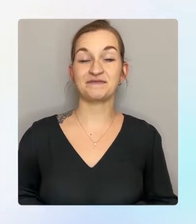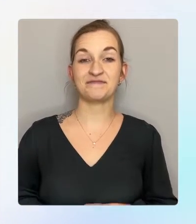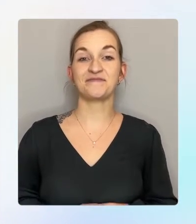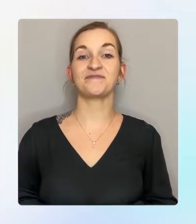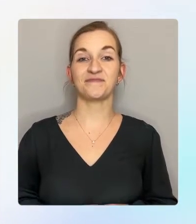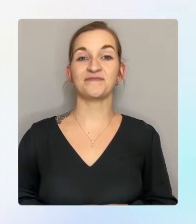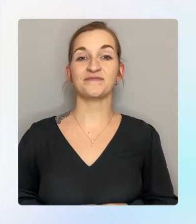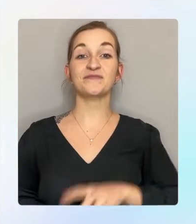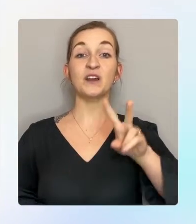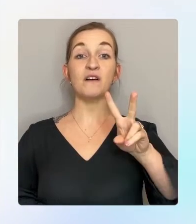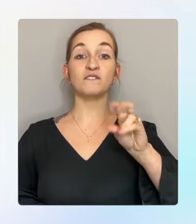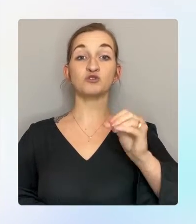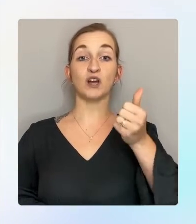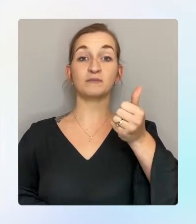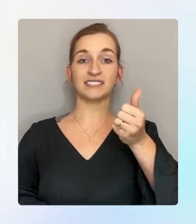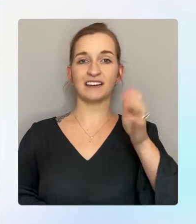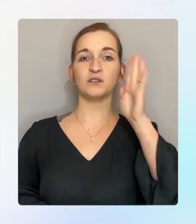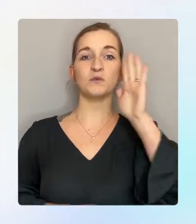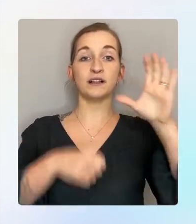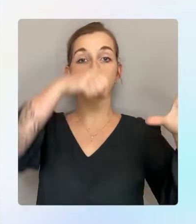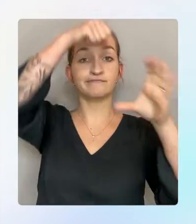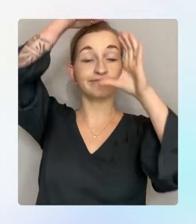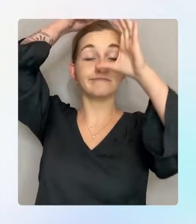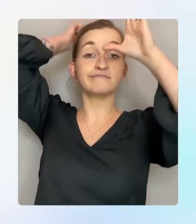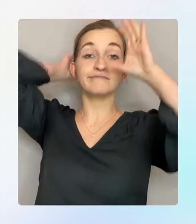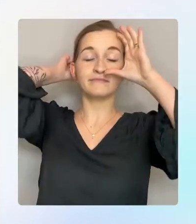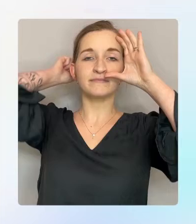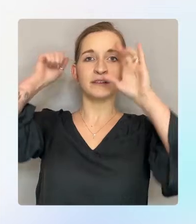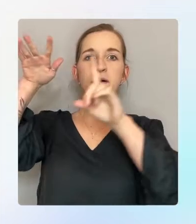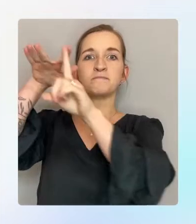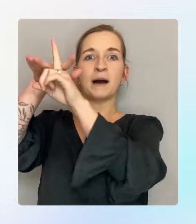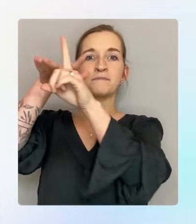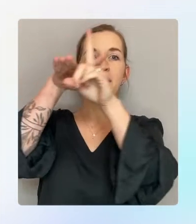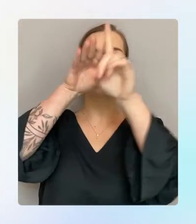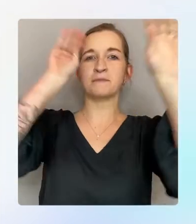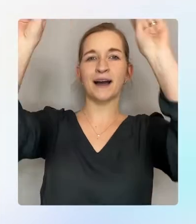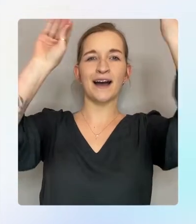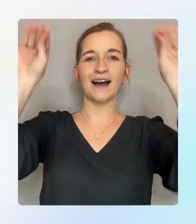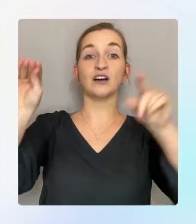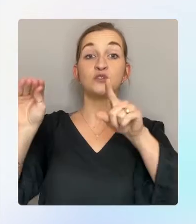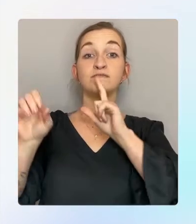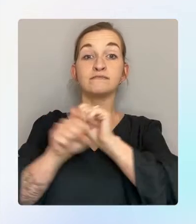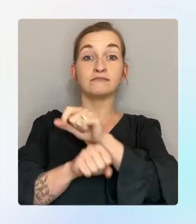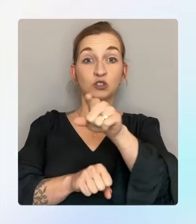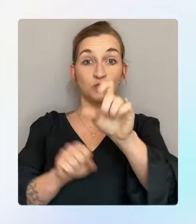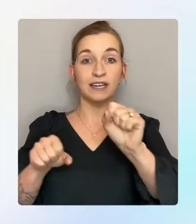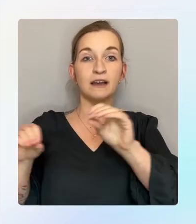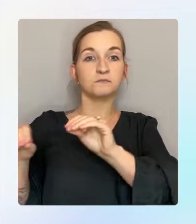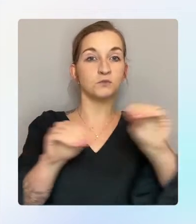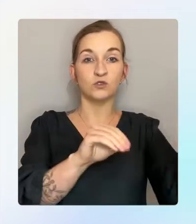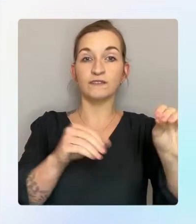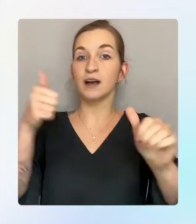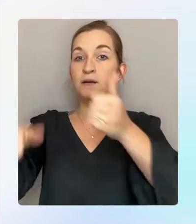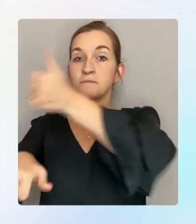Virtual objects will populate the world around us. You'll be able to place them on surfaces across your home or office